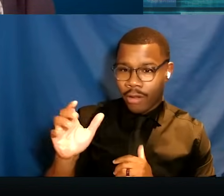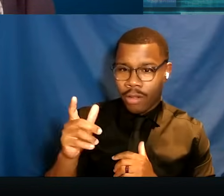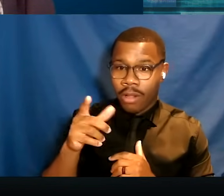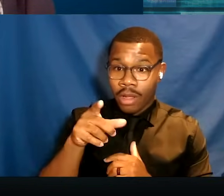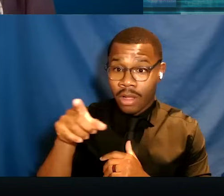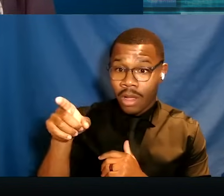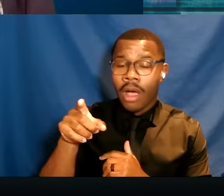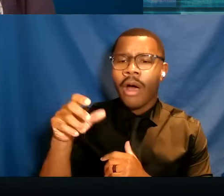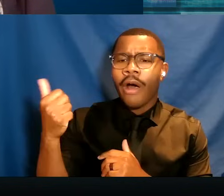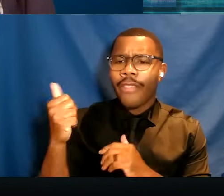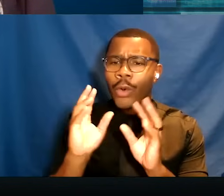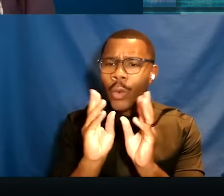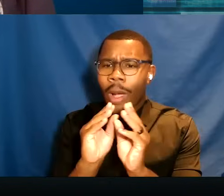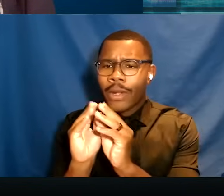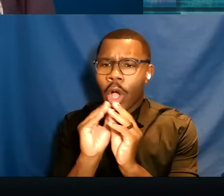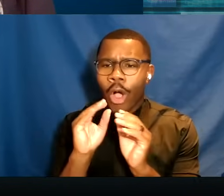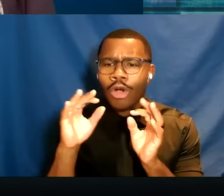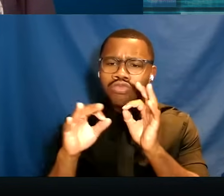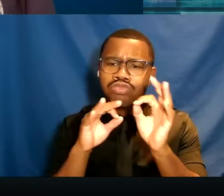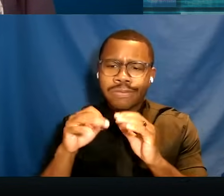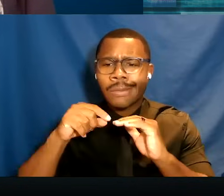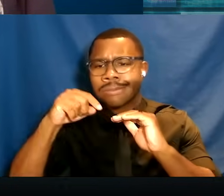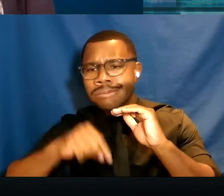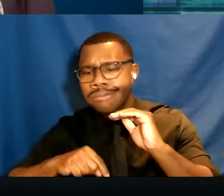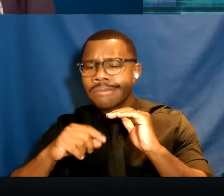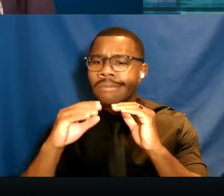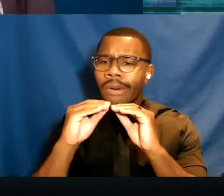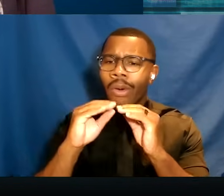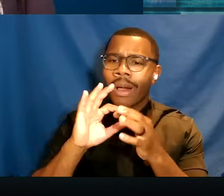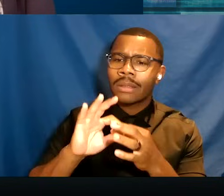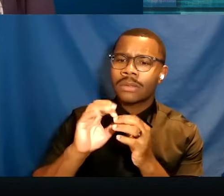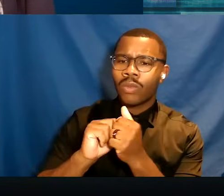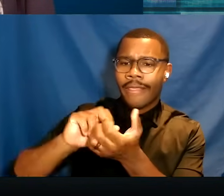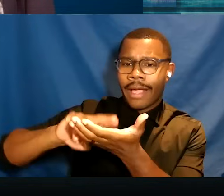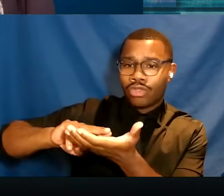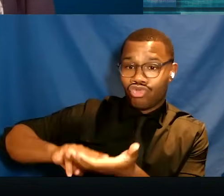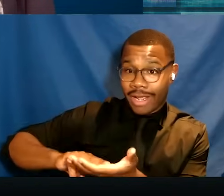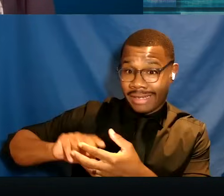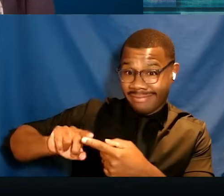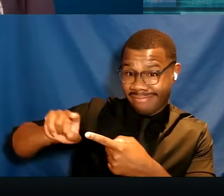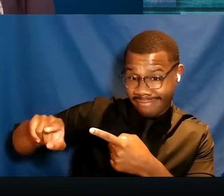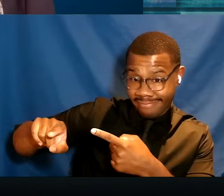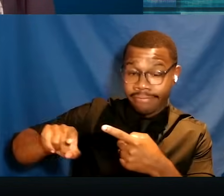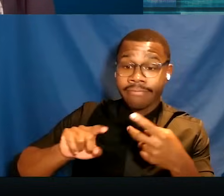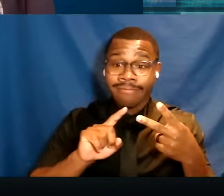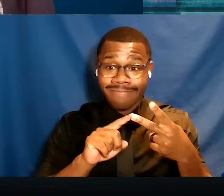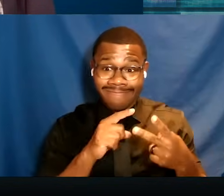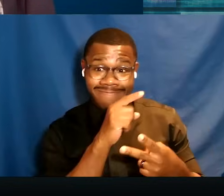about the new contract that dive deeper into some of the finer details of the agreement. And of course there's always our page on the website